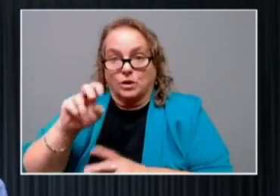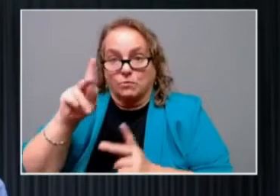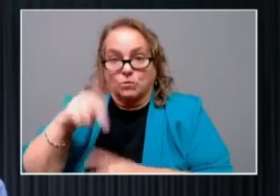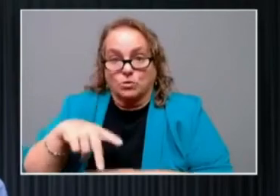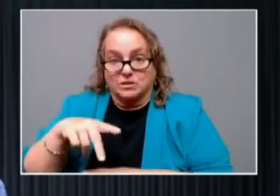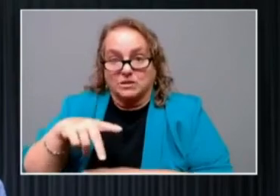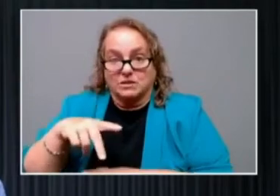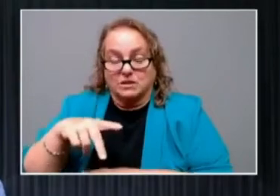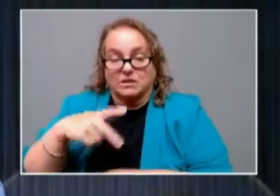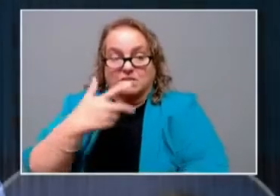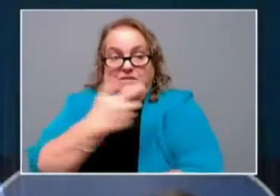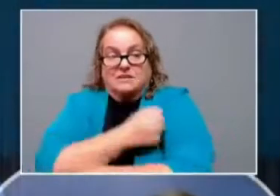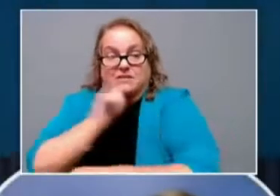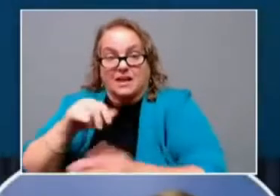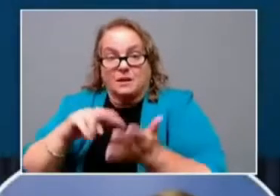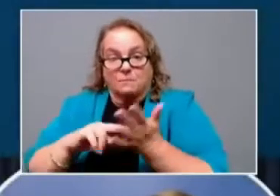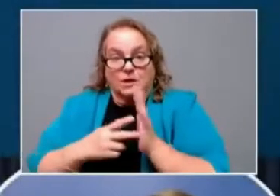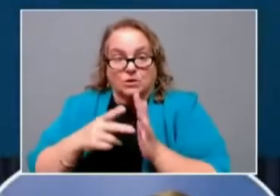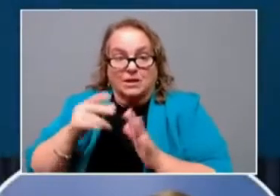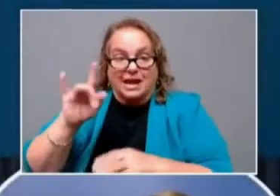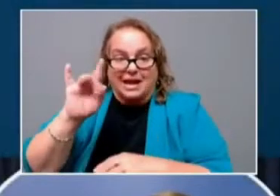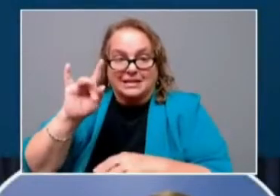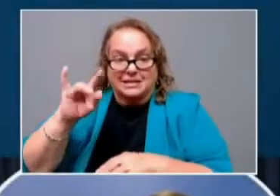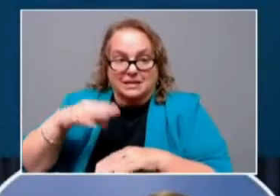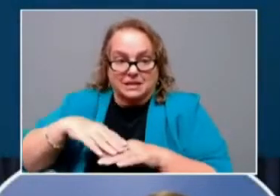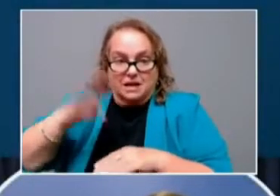meant to be the 18 and up. That's where that line used to be. I'm sorry, I